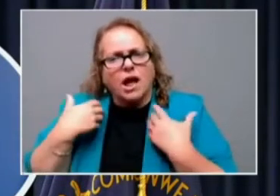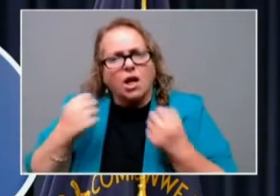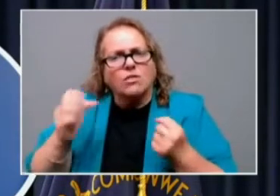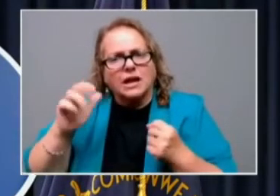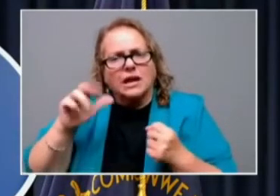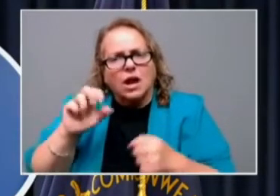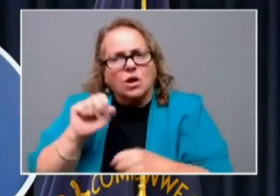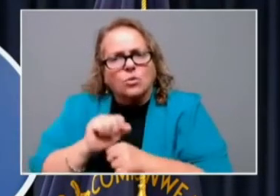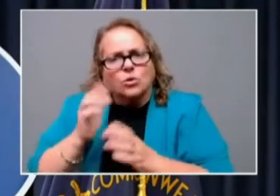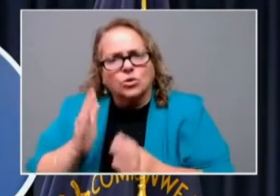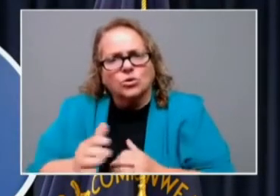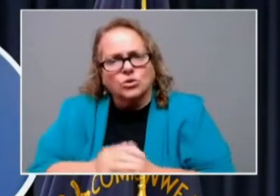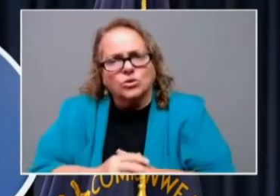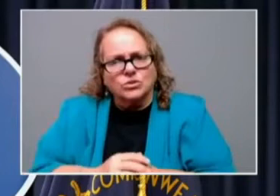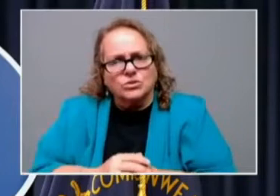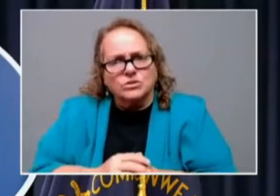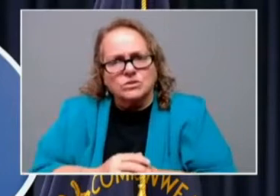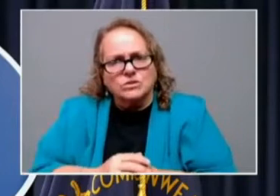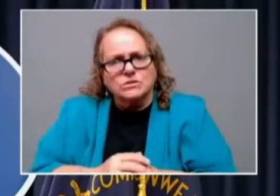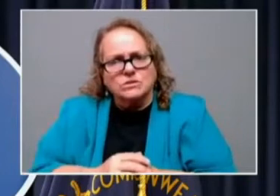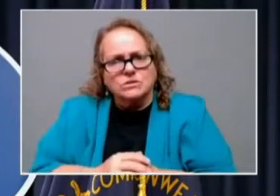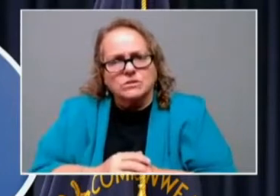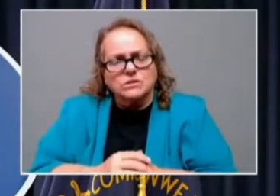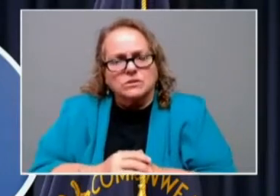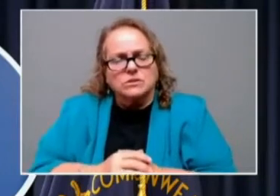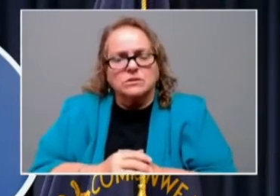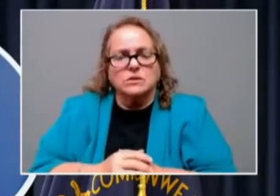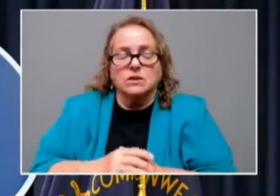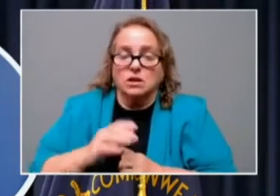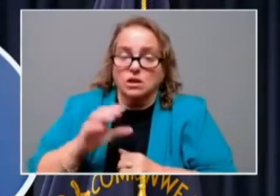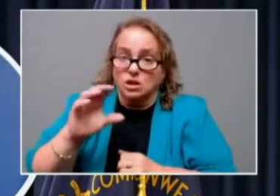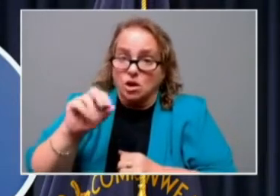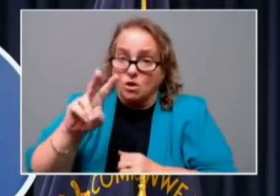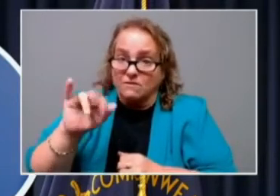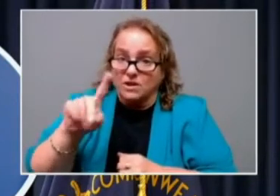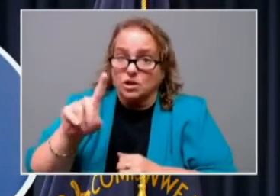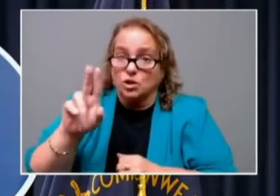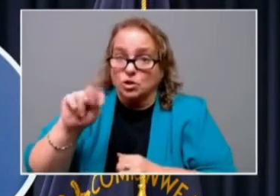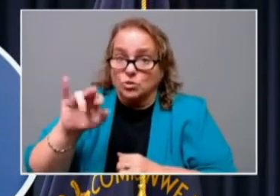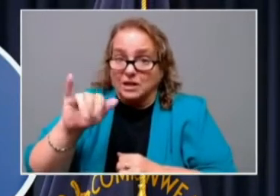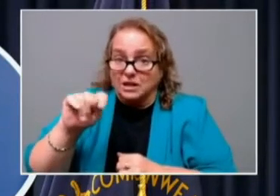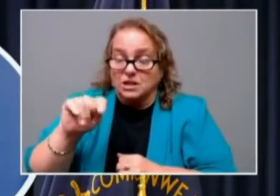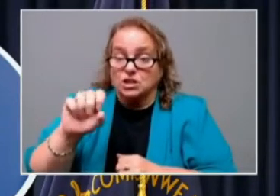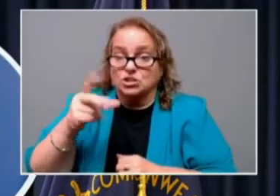from laura Jevon covid unit shift supervisor at Pikeville Medical Center.